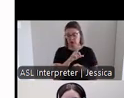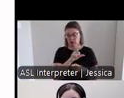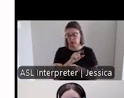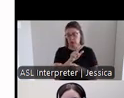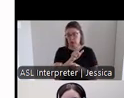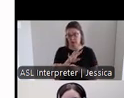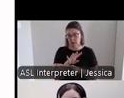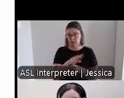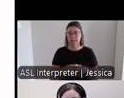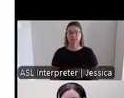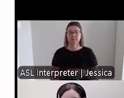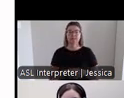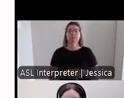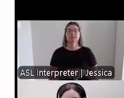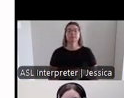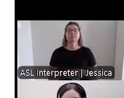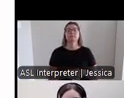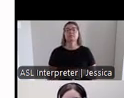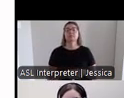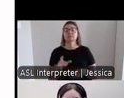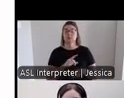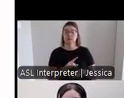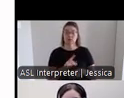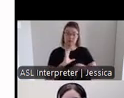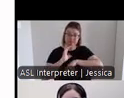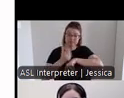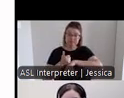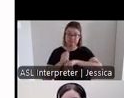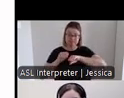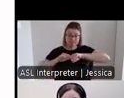We will create and release an action plan